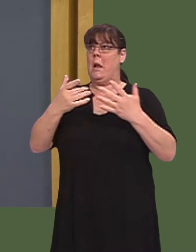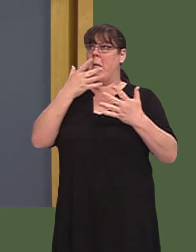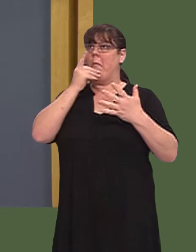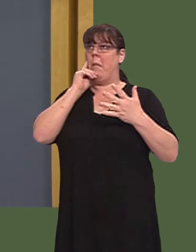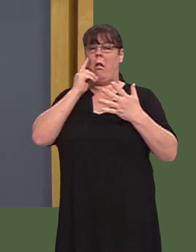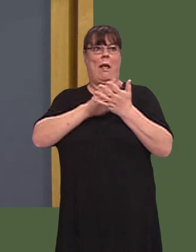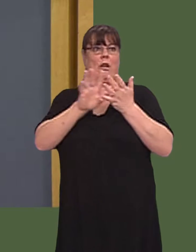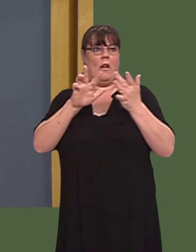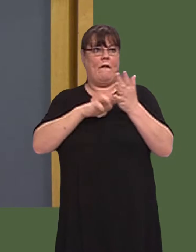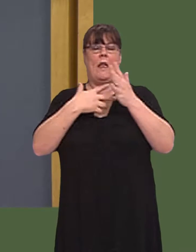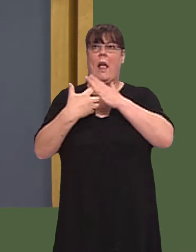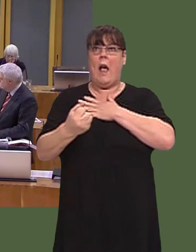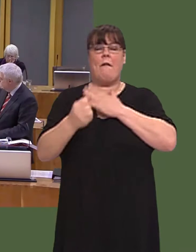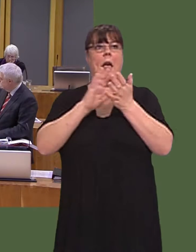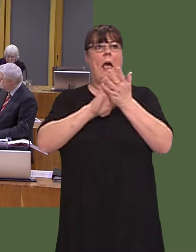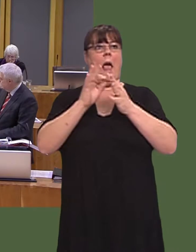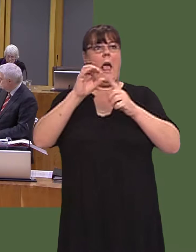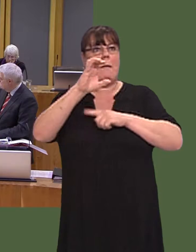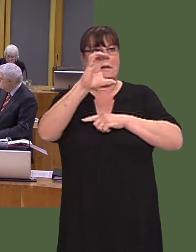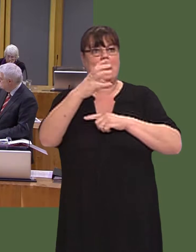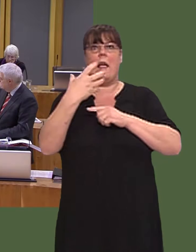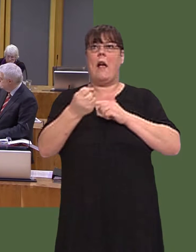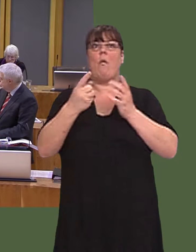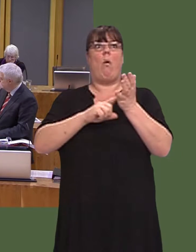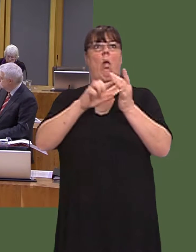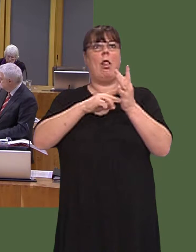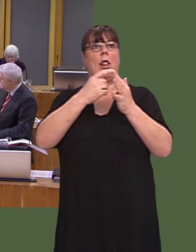living with HIV, hepatitis C and liver disease.